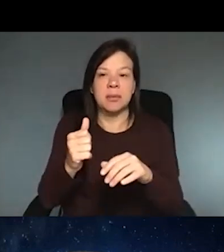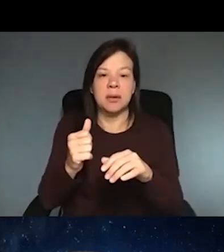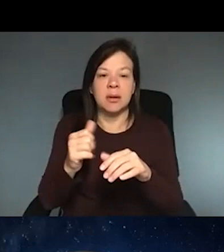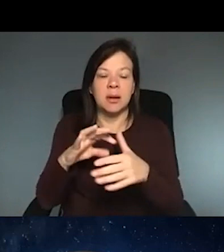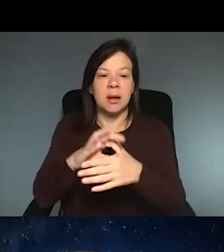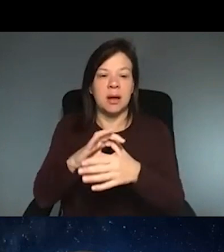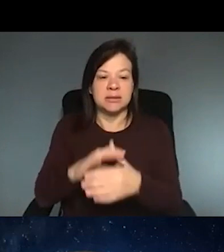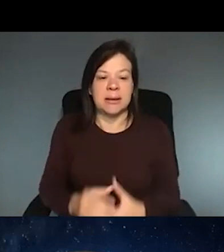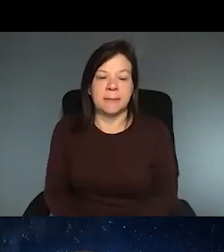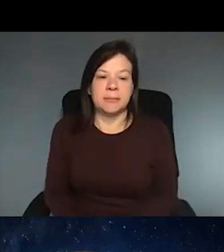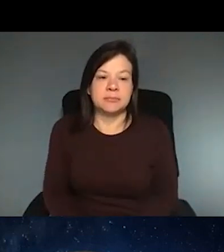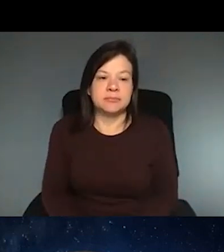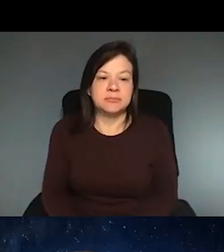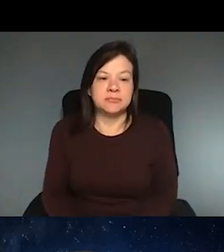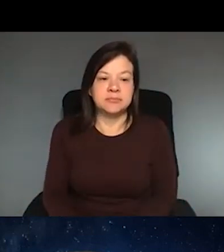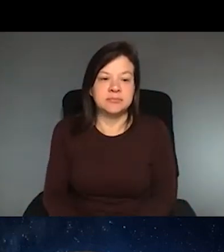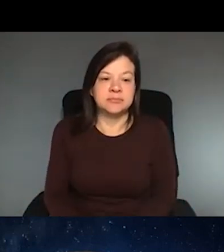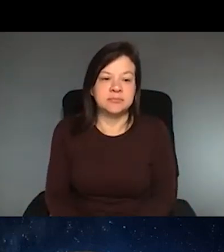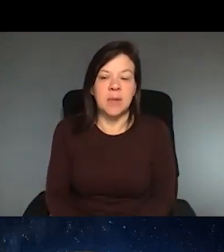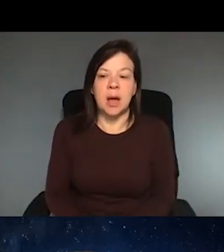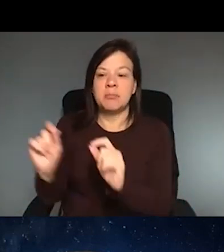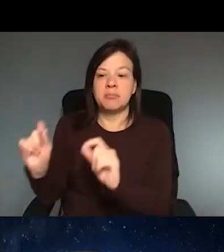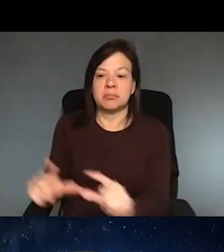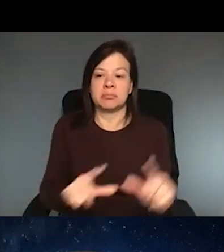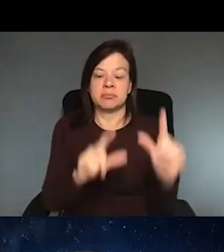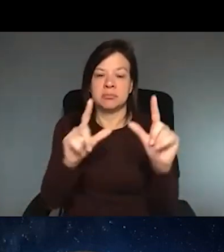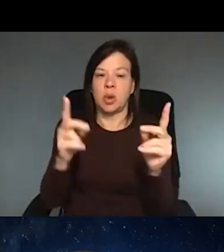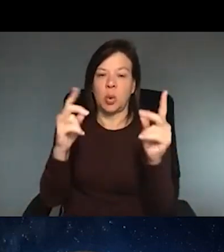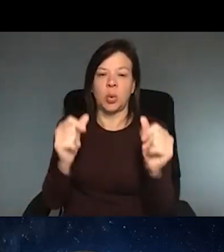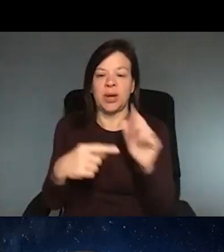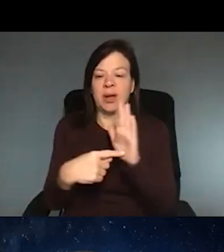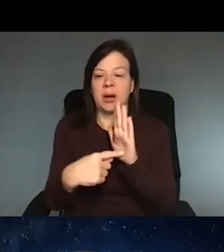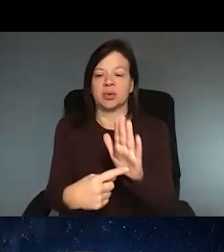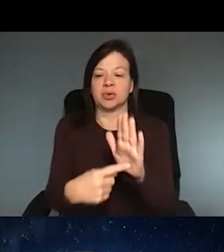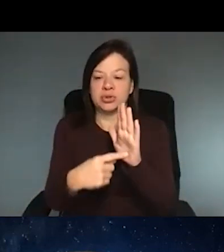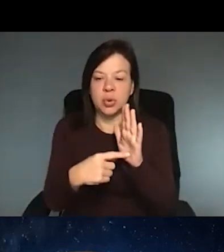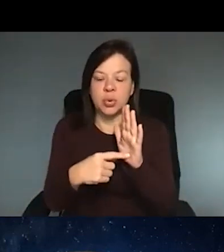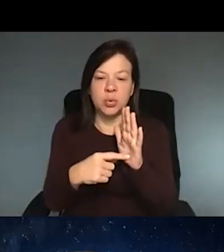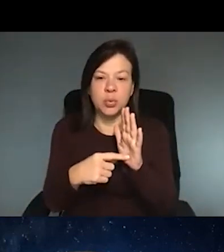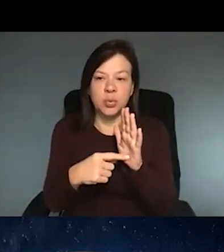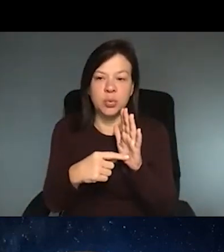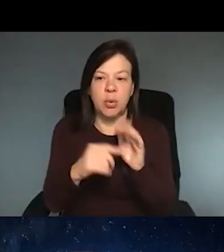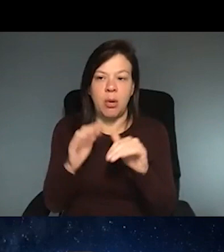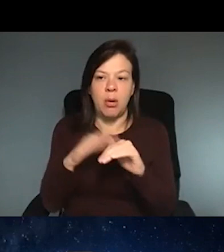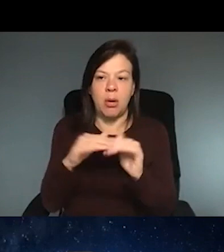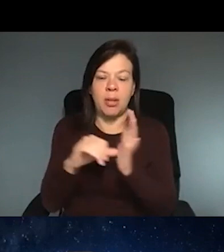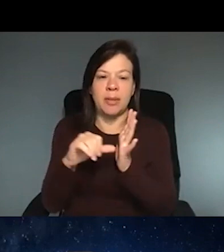ME GO AHEAD AND SHARE MY SCREEN QUICK AND I CAN POP IN